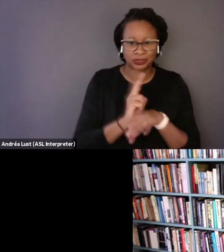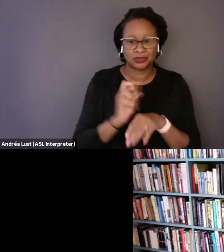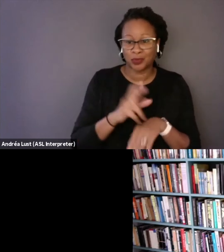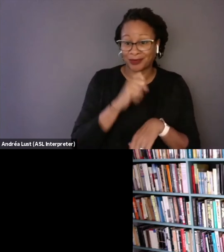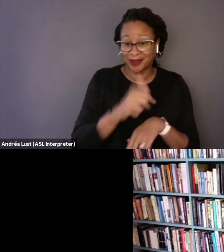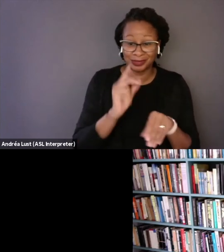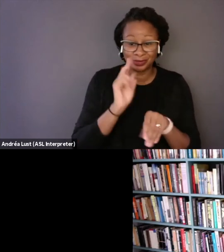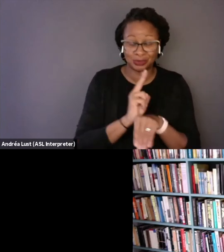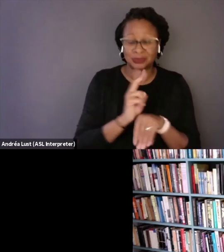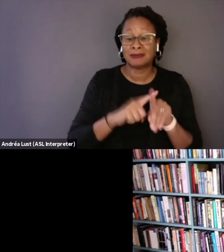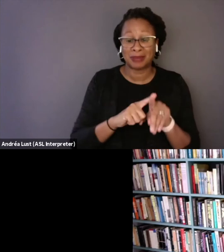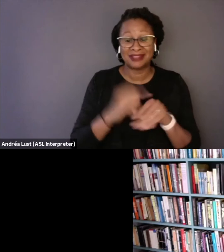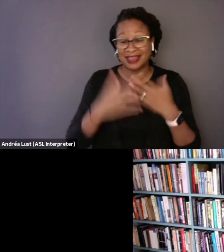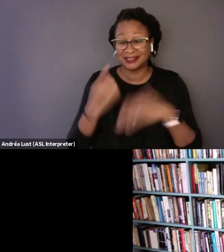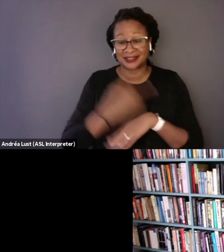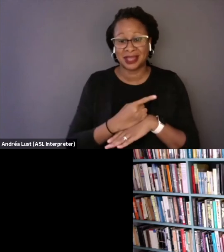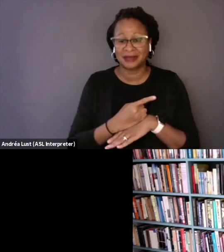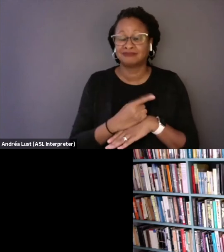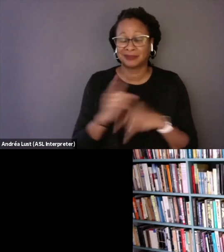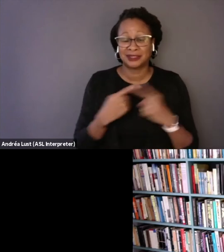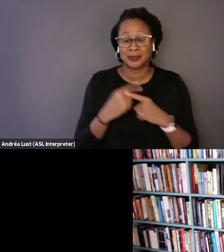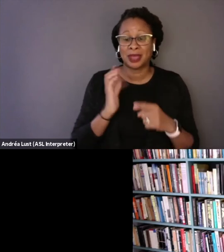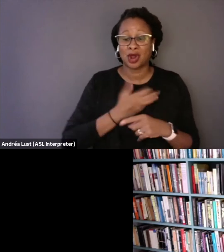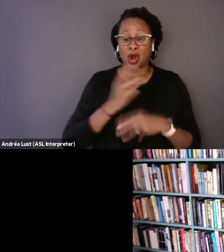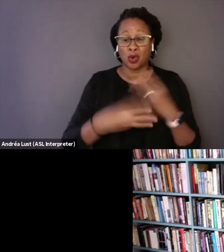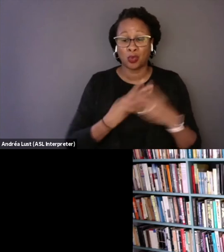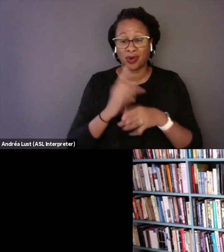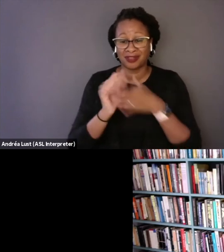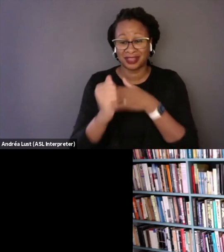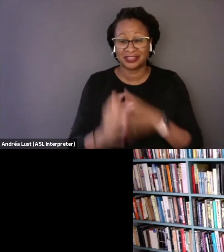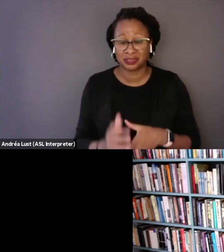because the work is so massive,